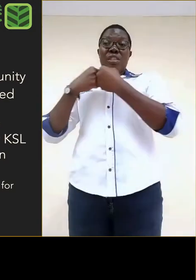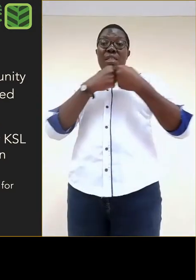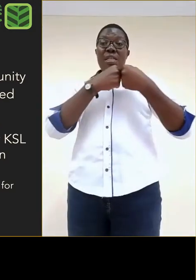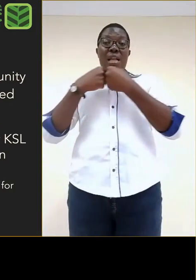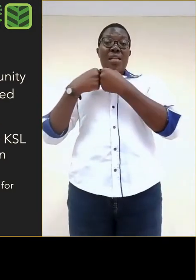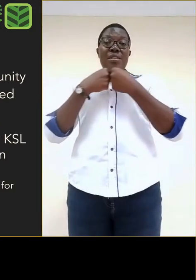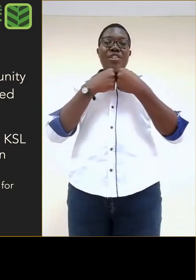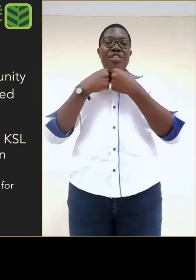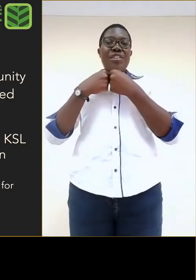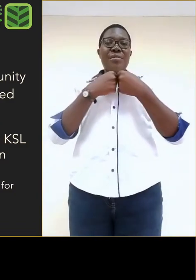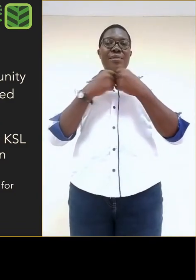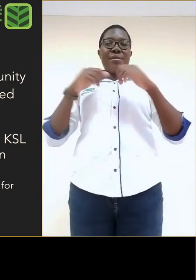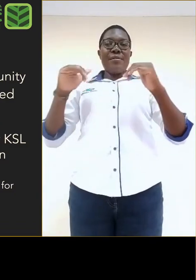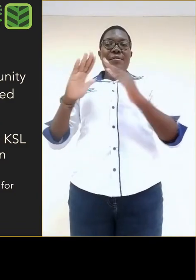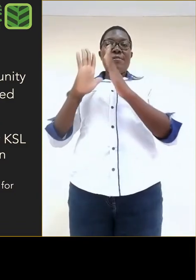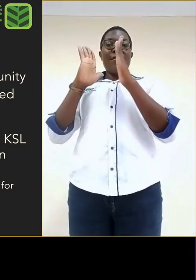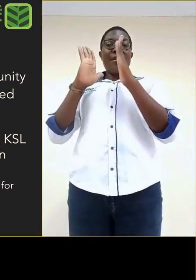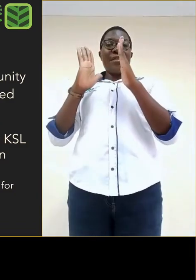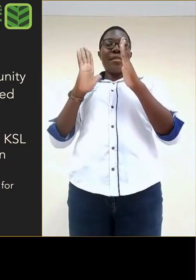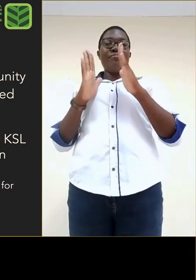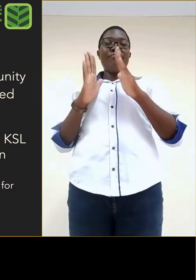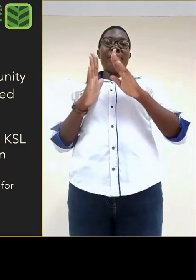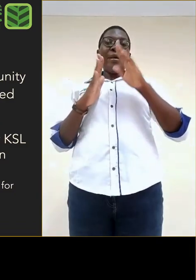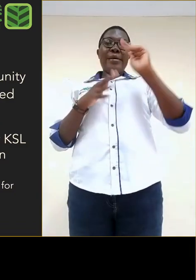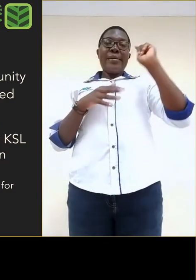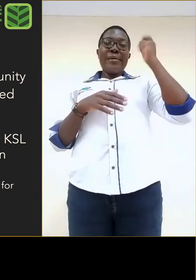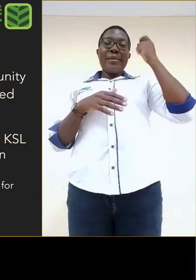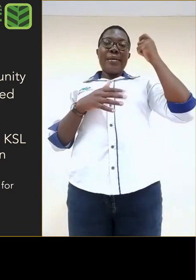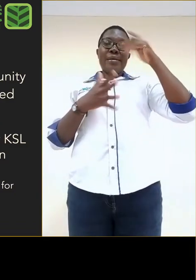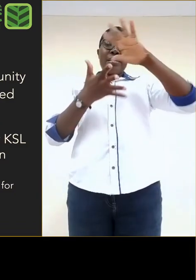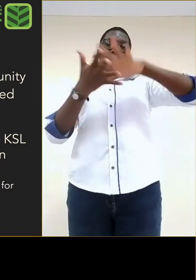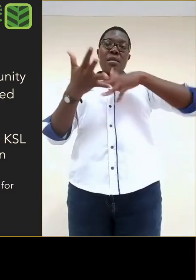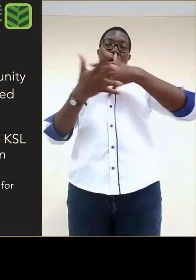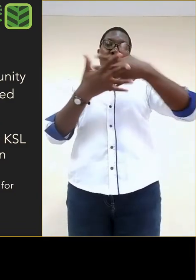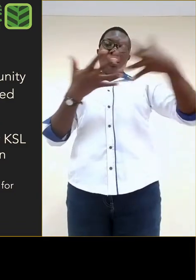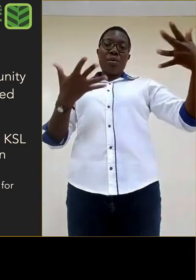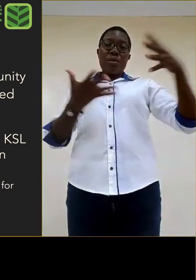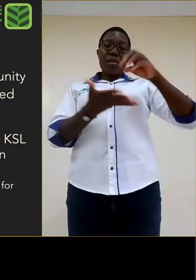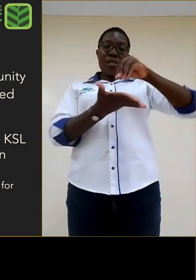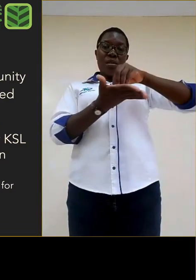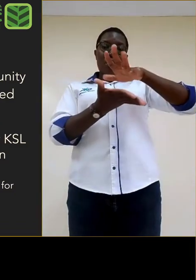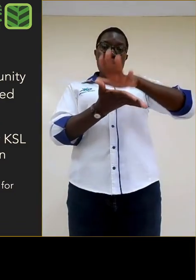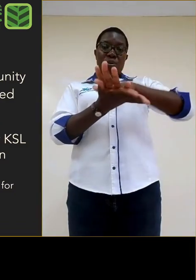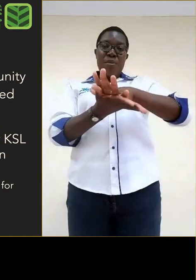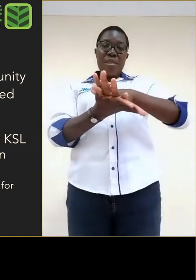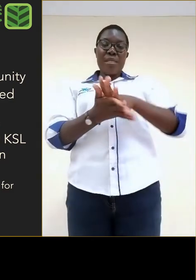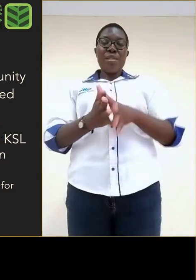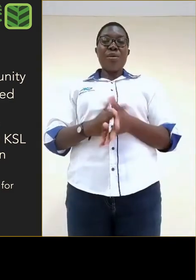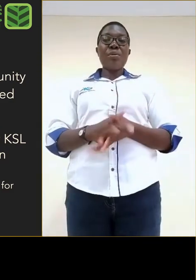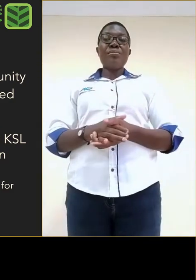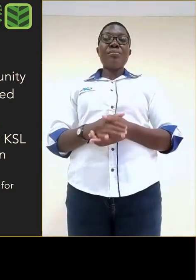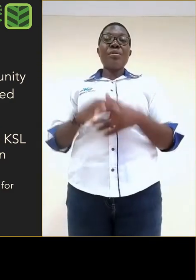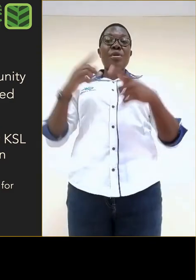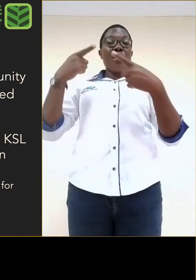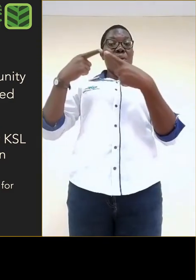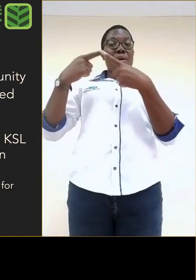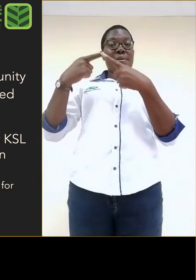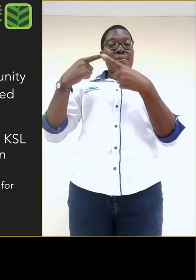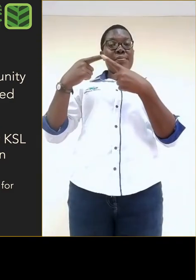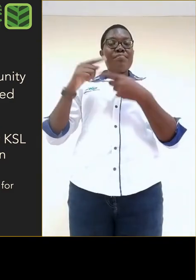There are also some challenges in regard to language documentation. First, in the past,